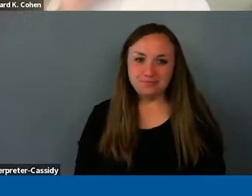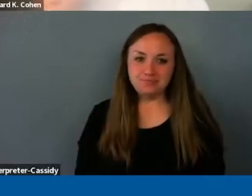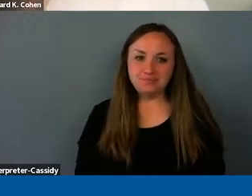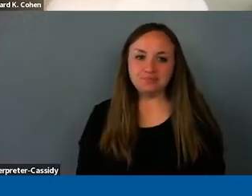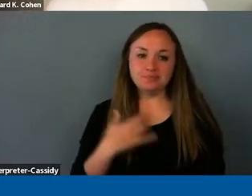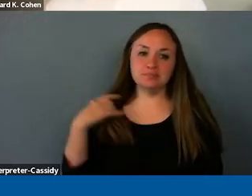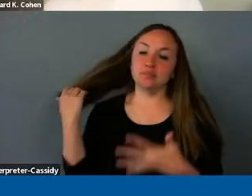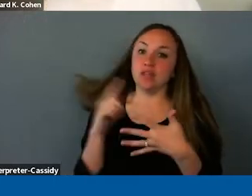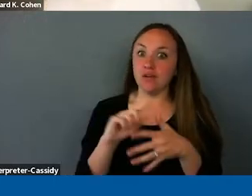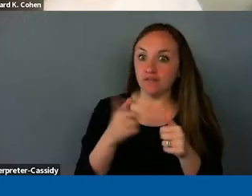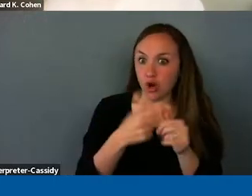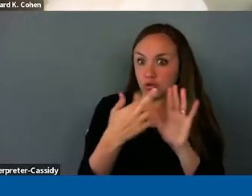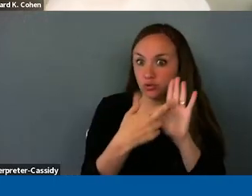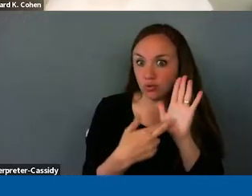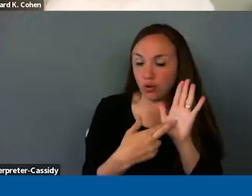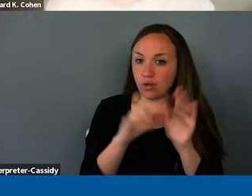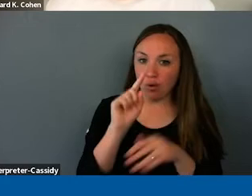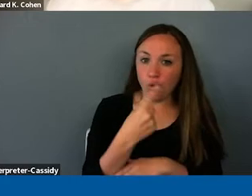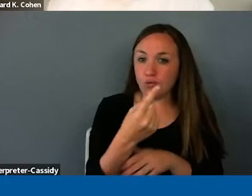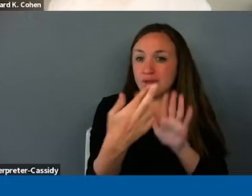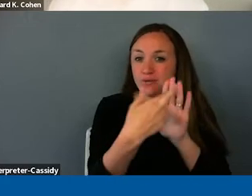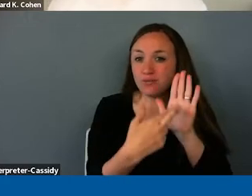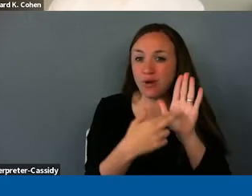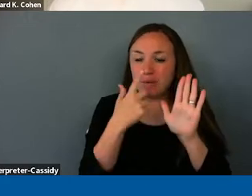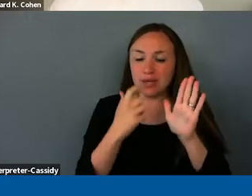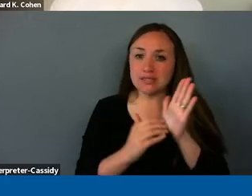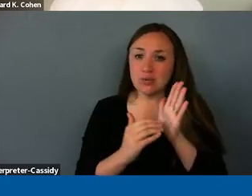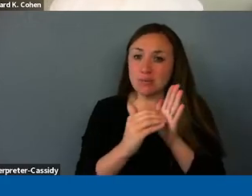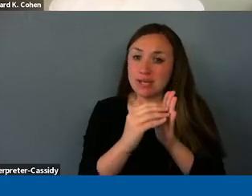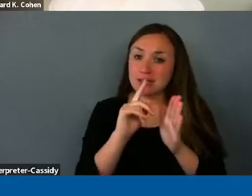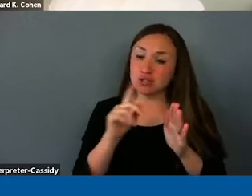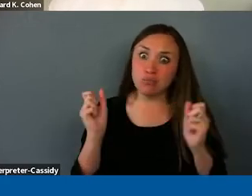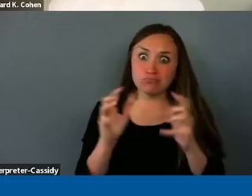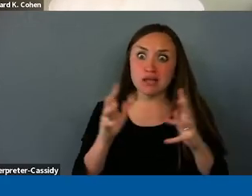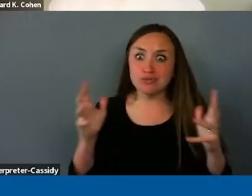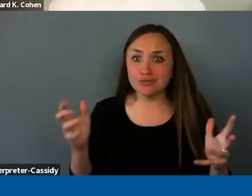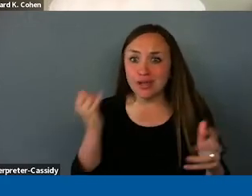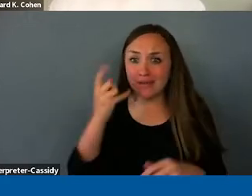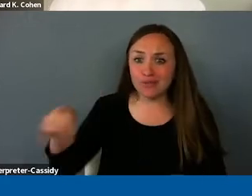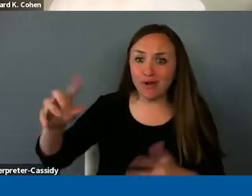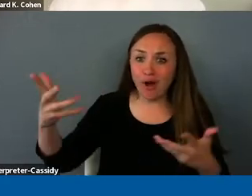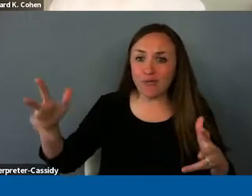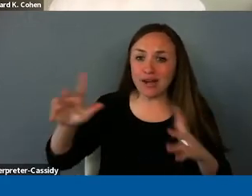The first rule of ARIA might as well be the only rule because it is repeated so often. If you have already started on your journey in ARIA,